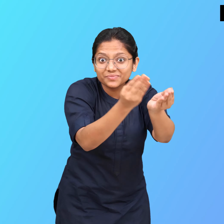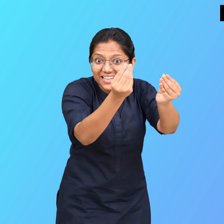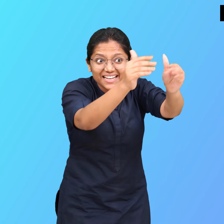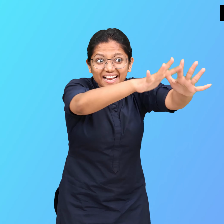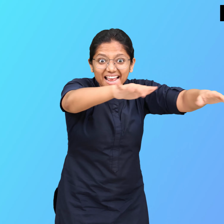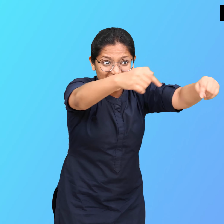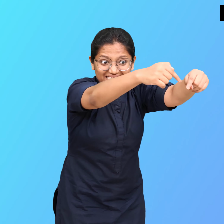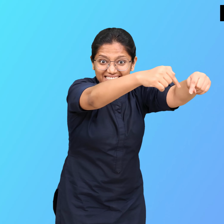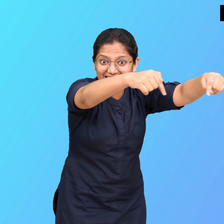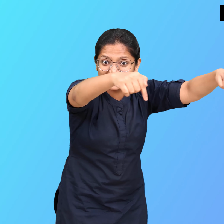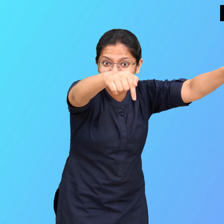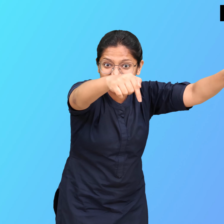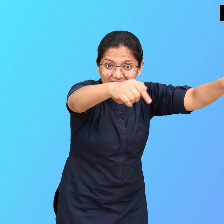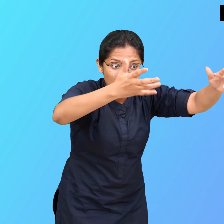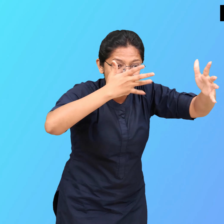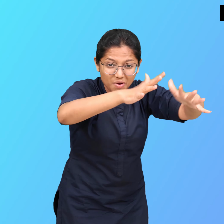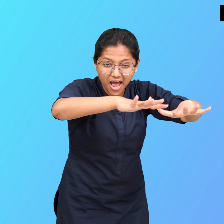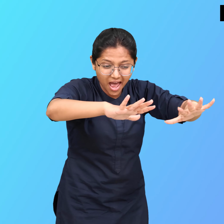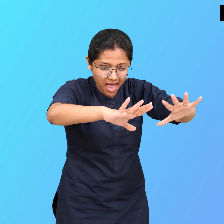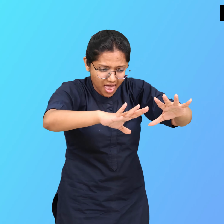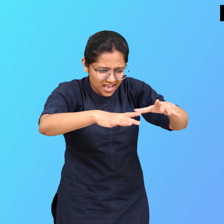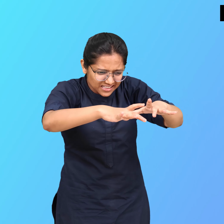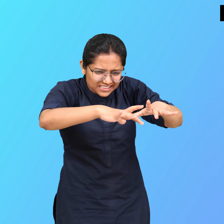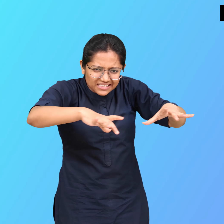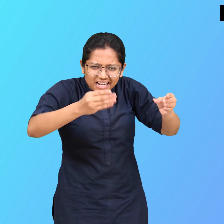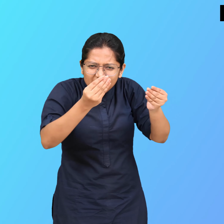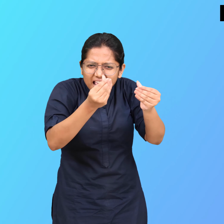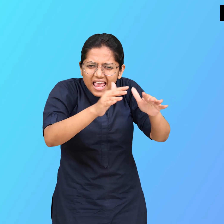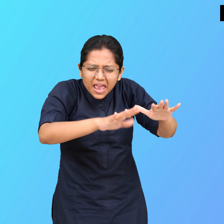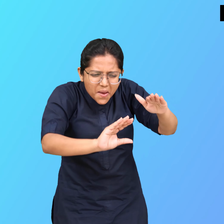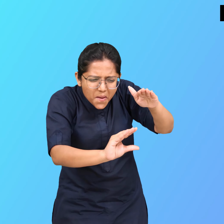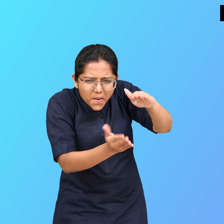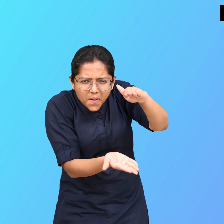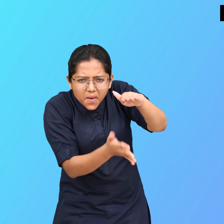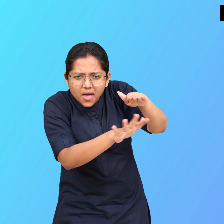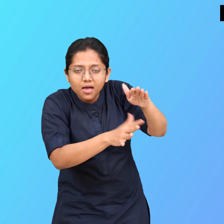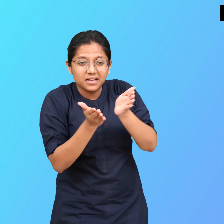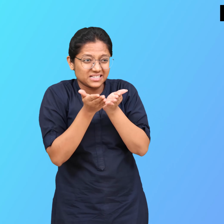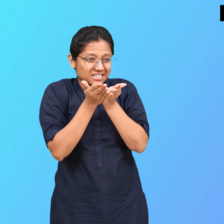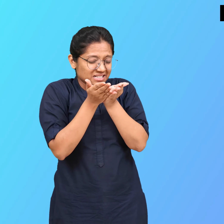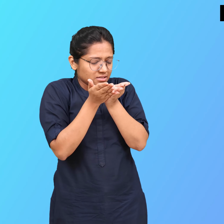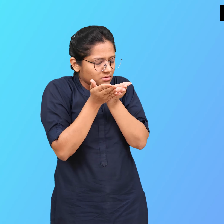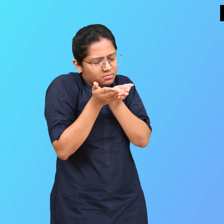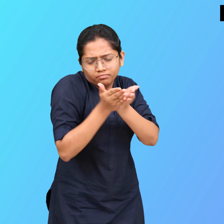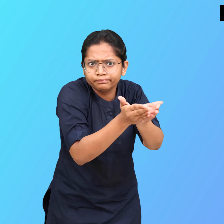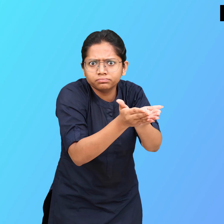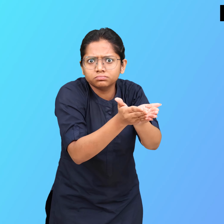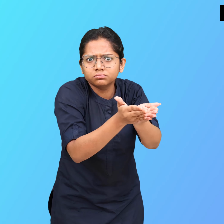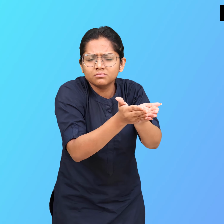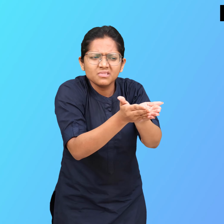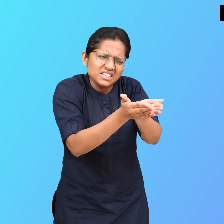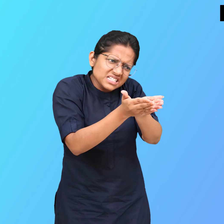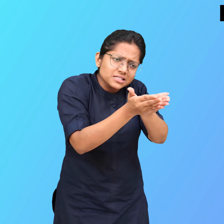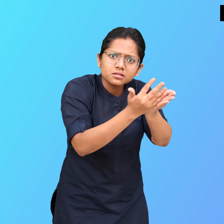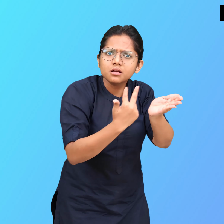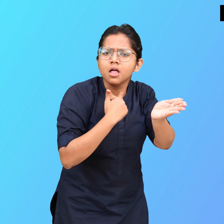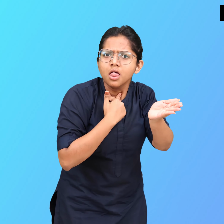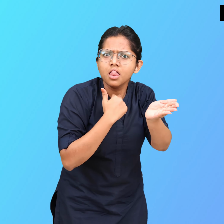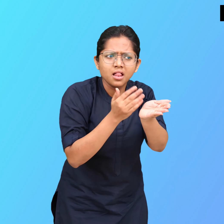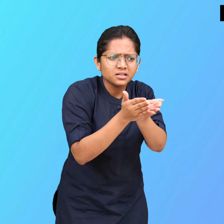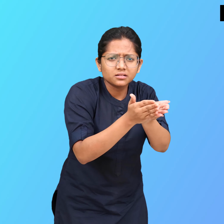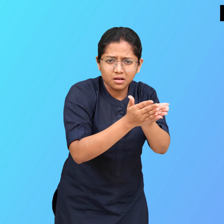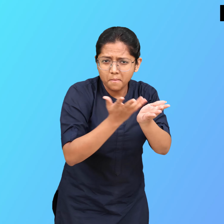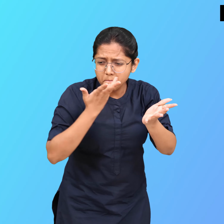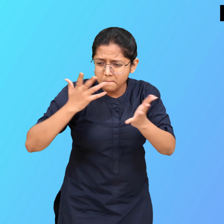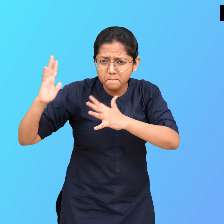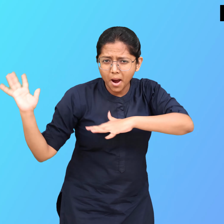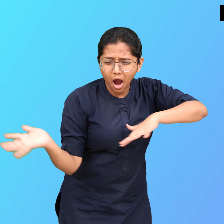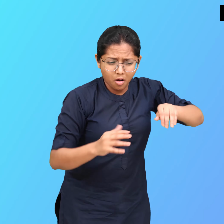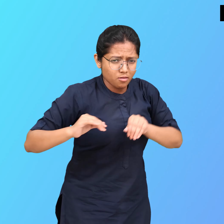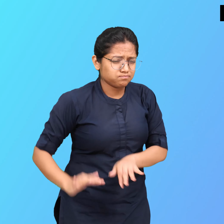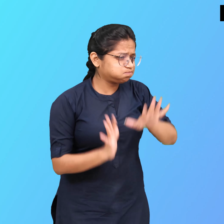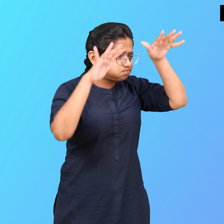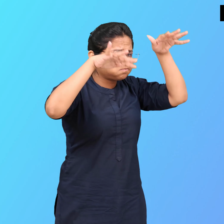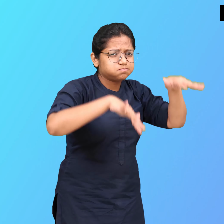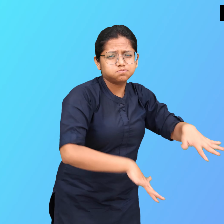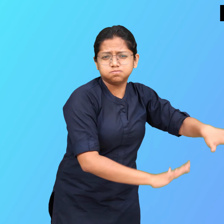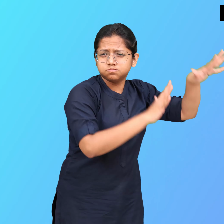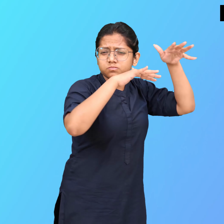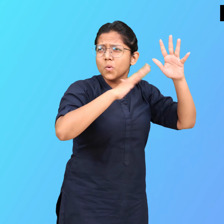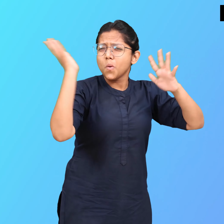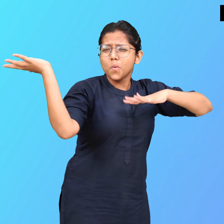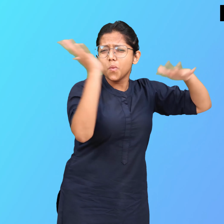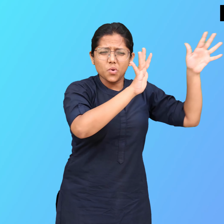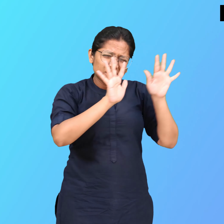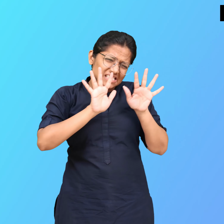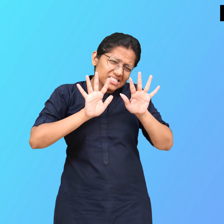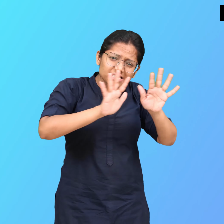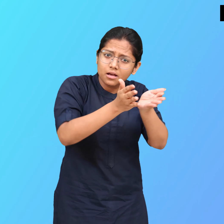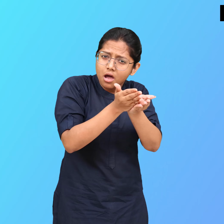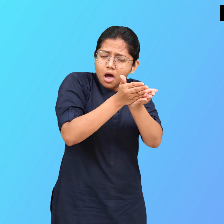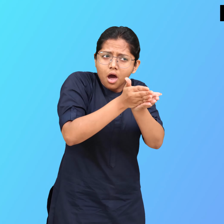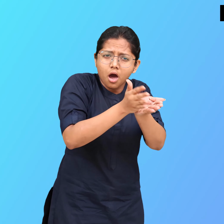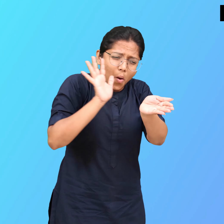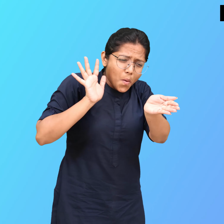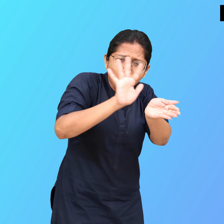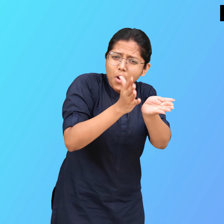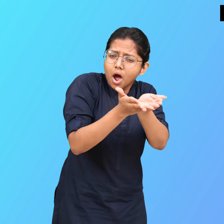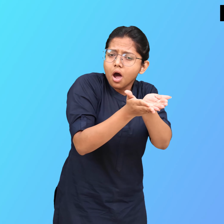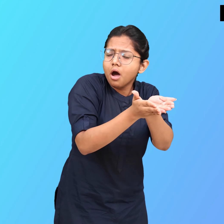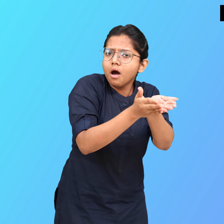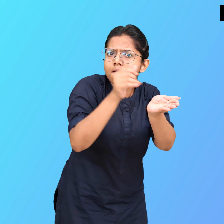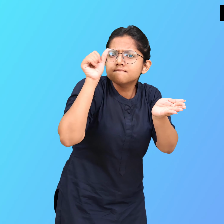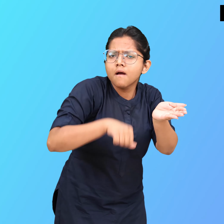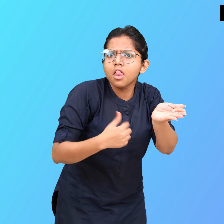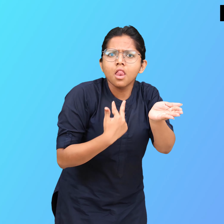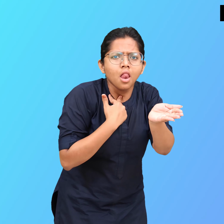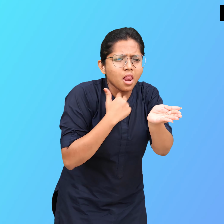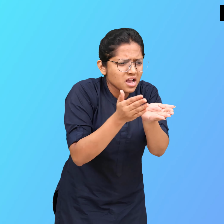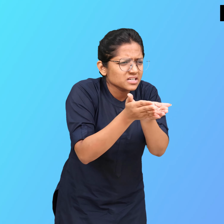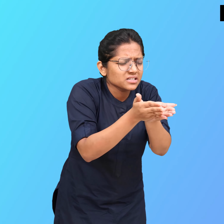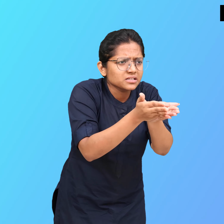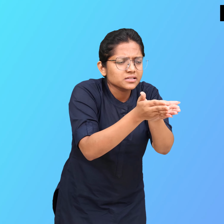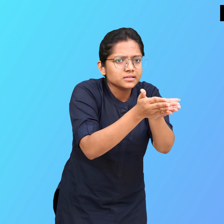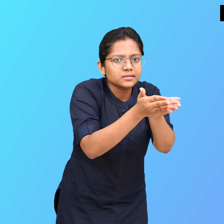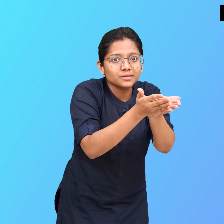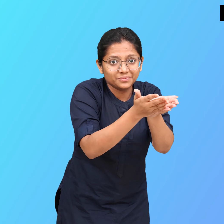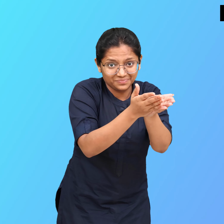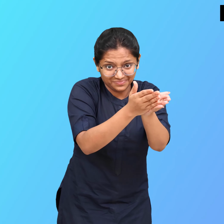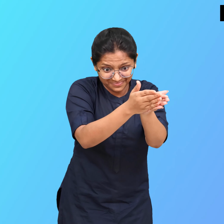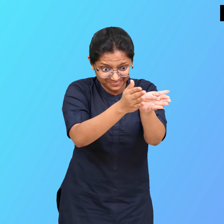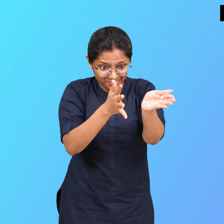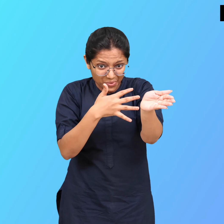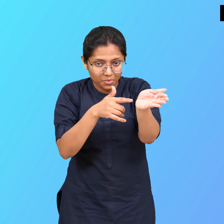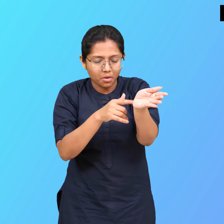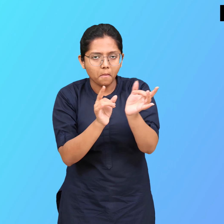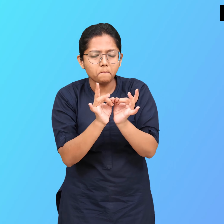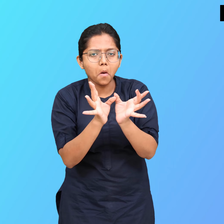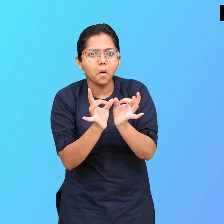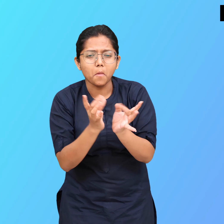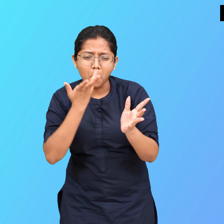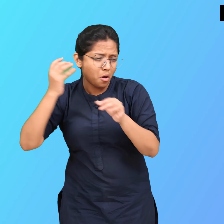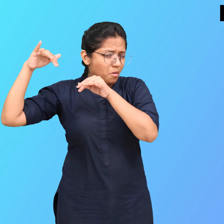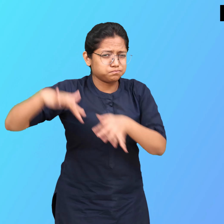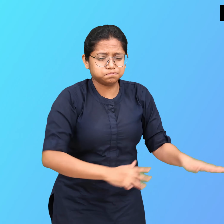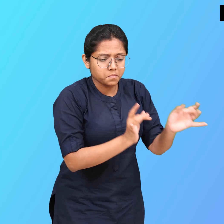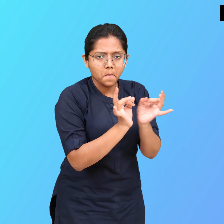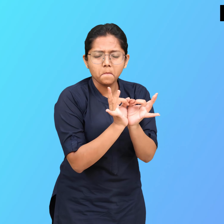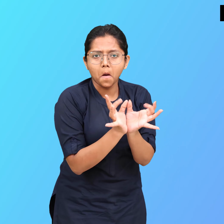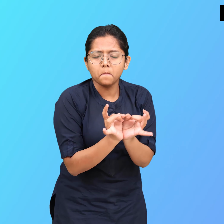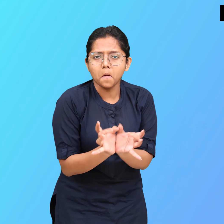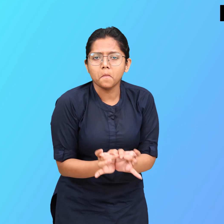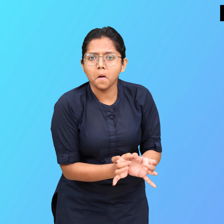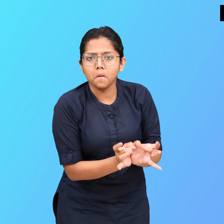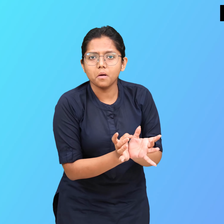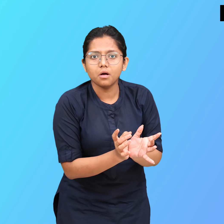But the ship hit a sandbank. The front of the ship stuck there and could not move. Then the big waves began to break the back of the ship to pieces.